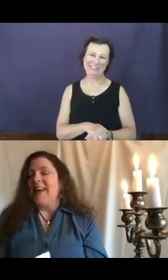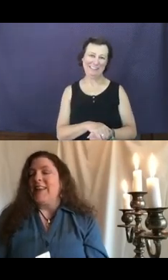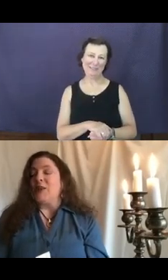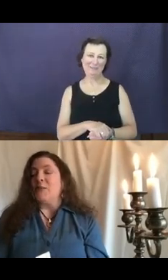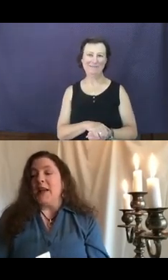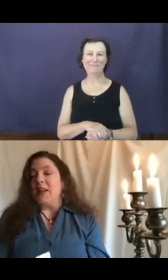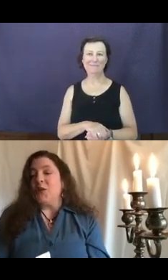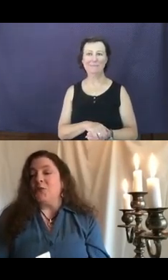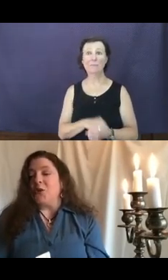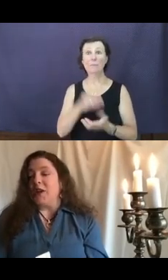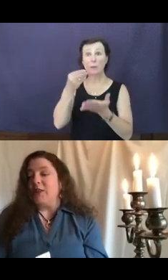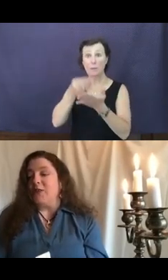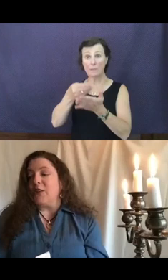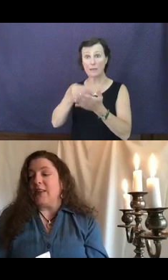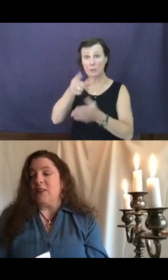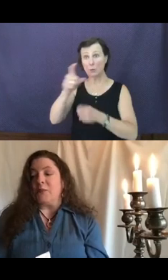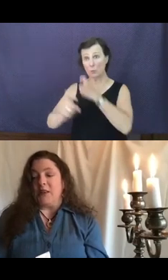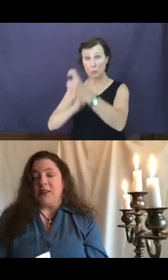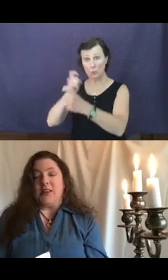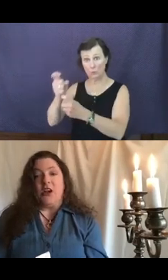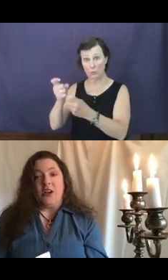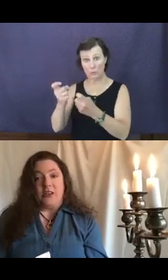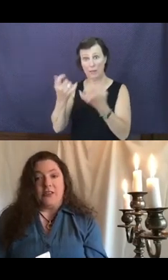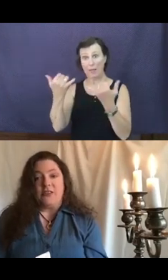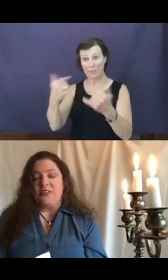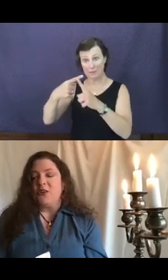The money you donate this month, in August,